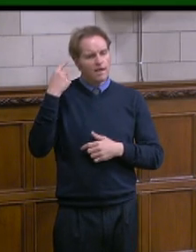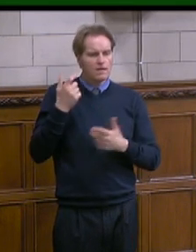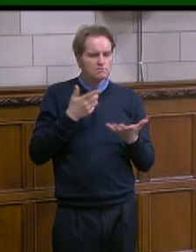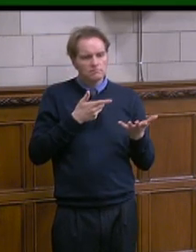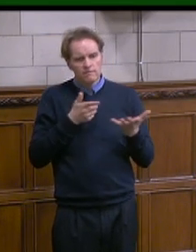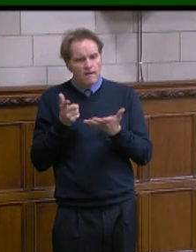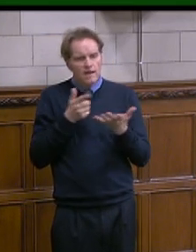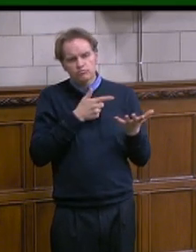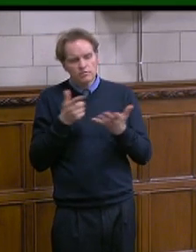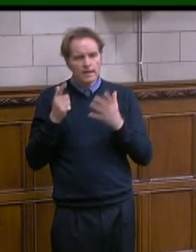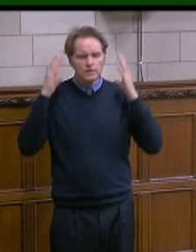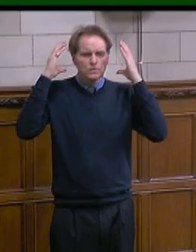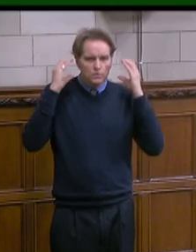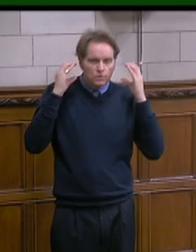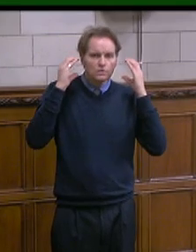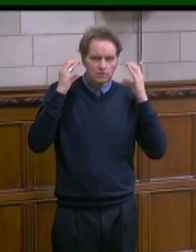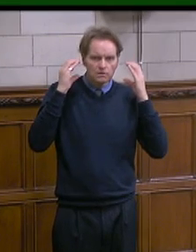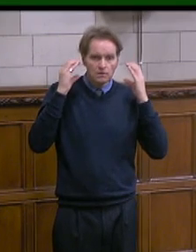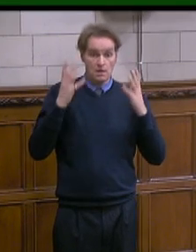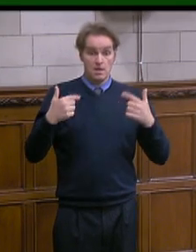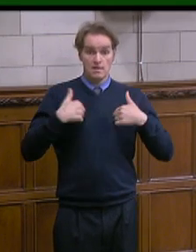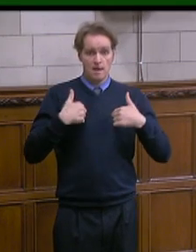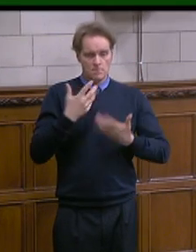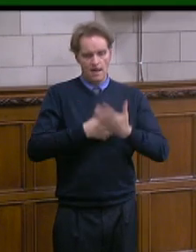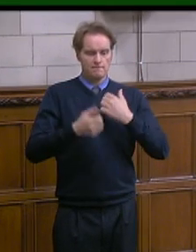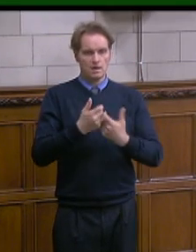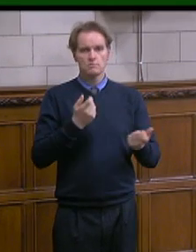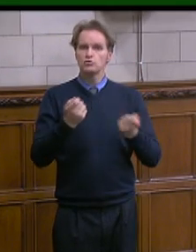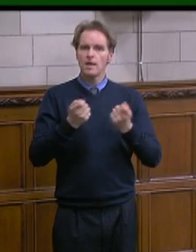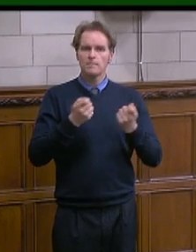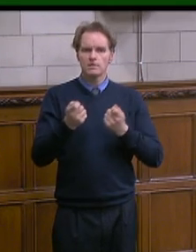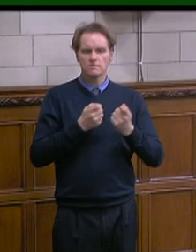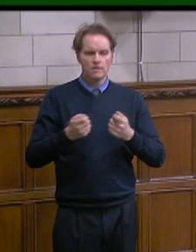I am also chair of the all-party parliamentary group on deafness.